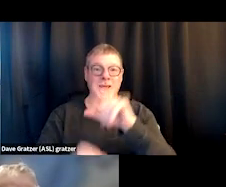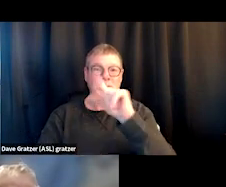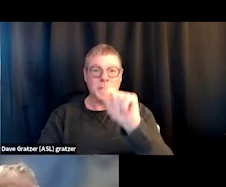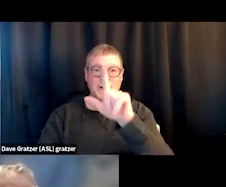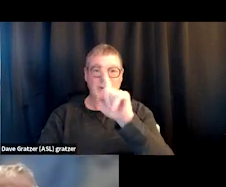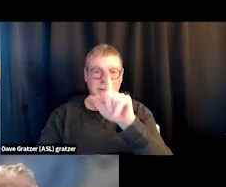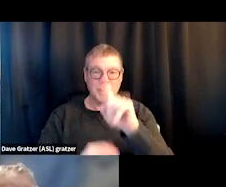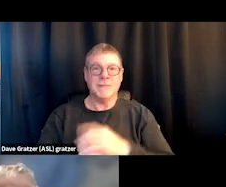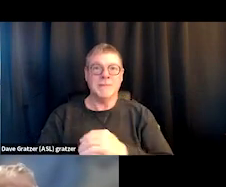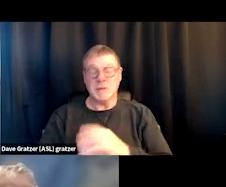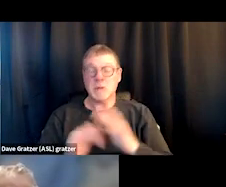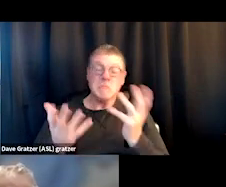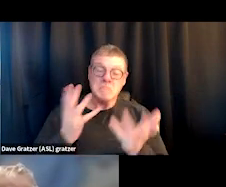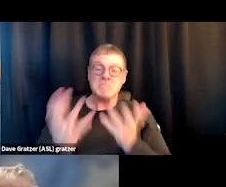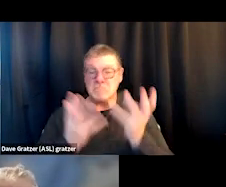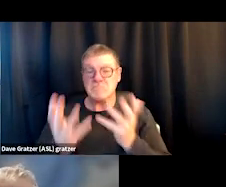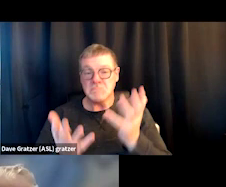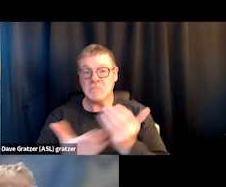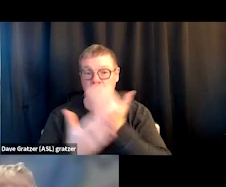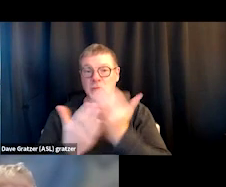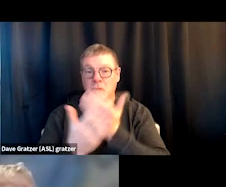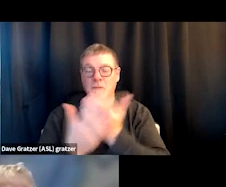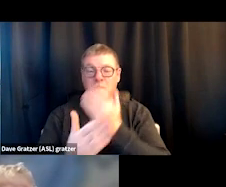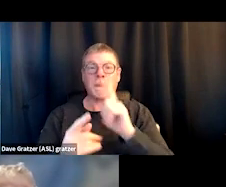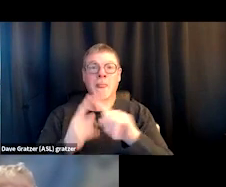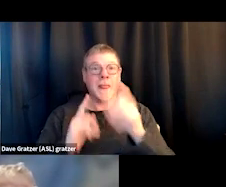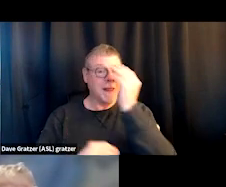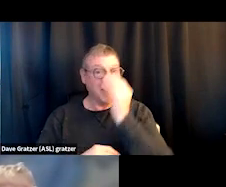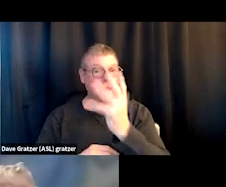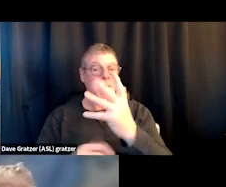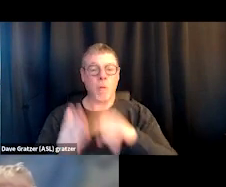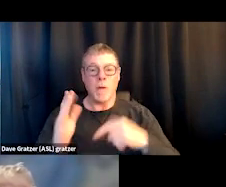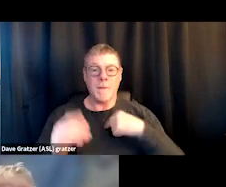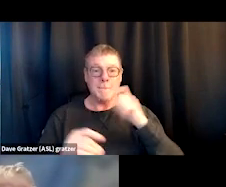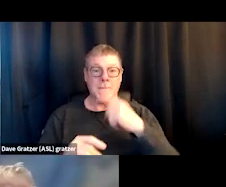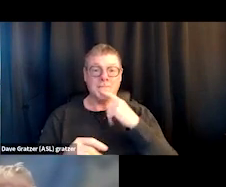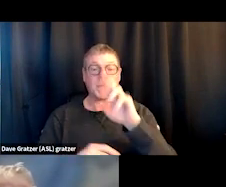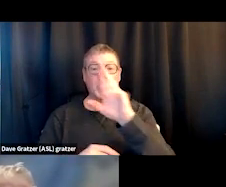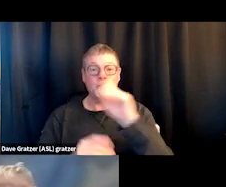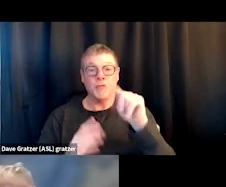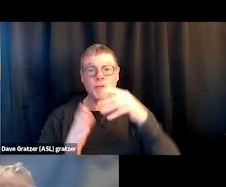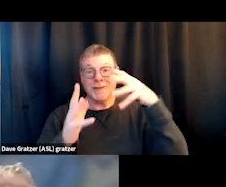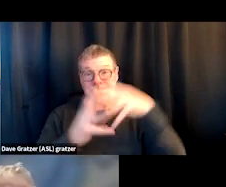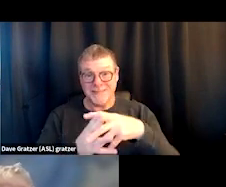So it's fairly new organization, although what I would say is, the roots that led to this organization